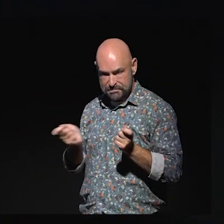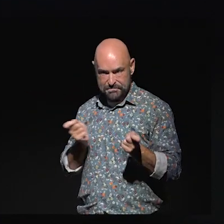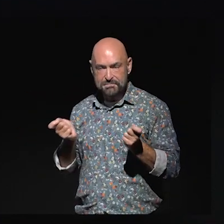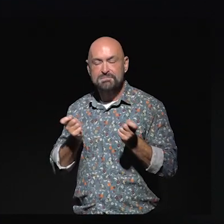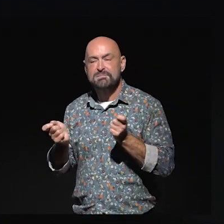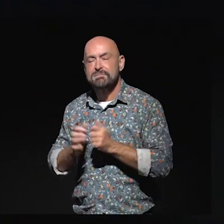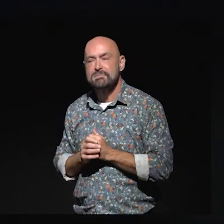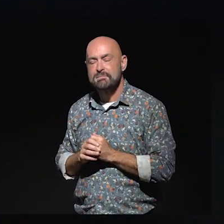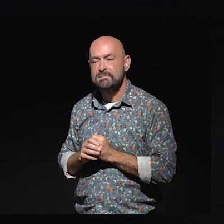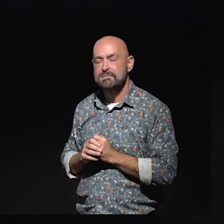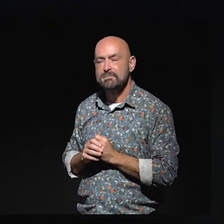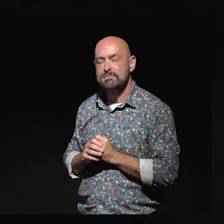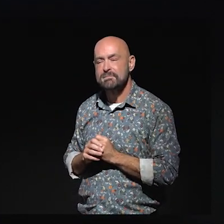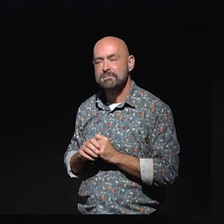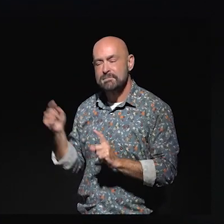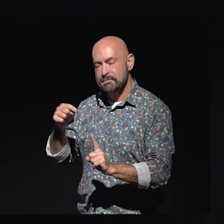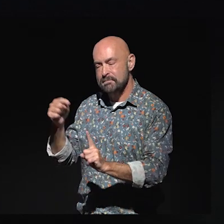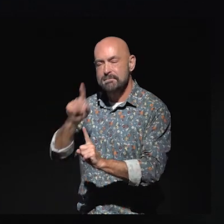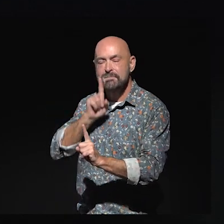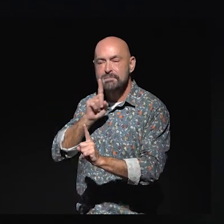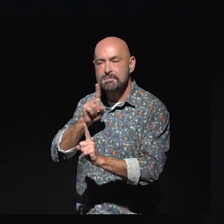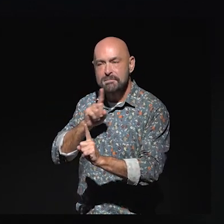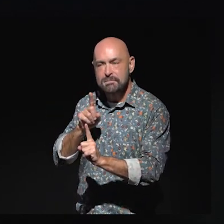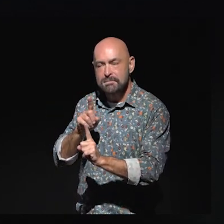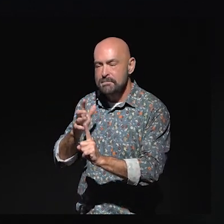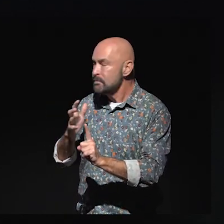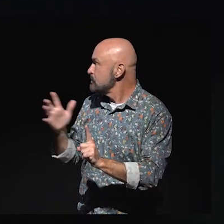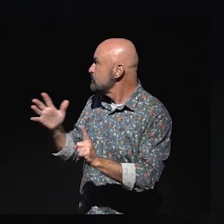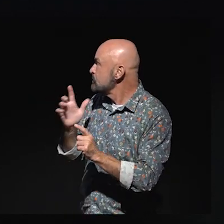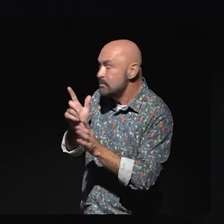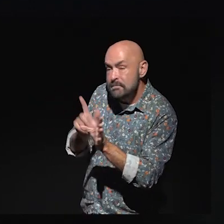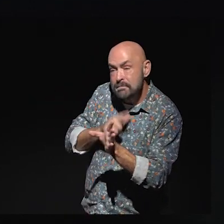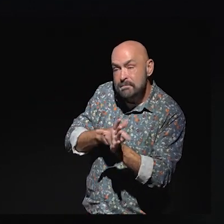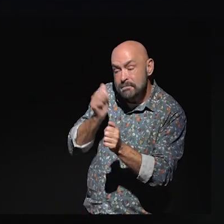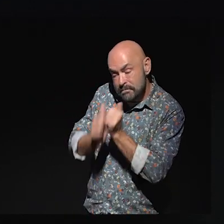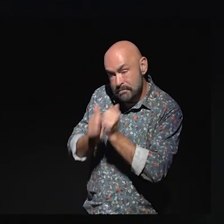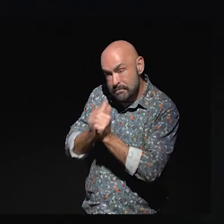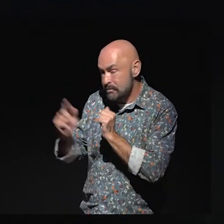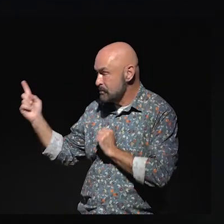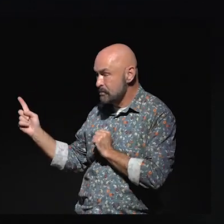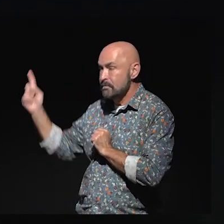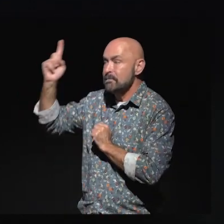And it is her unbearable young brother who has joined them on the honeymoon.